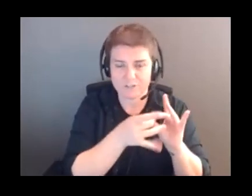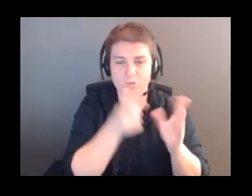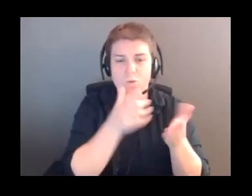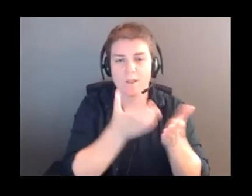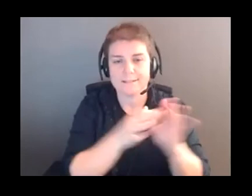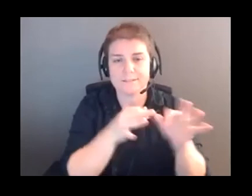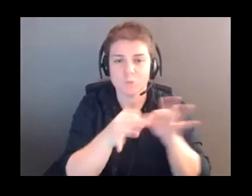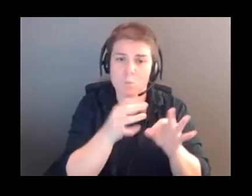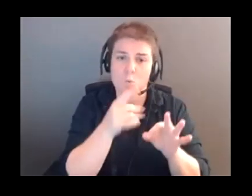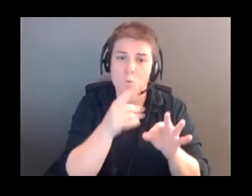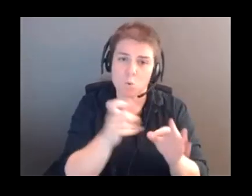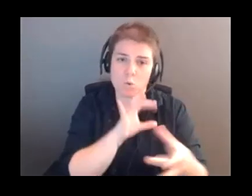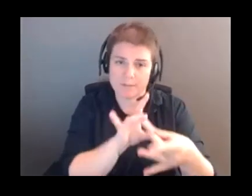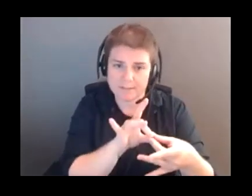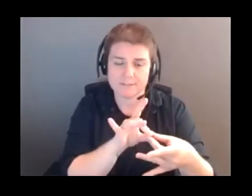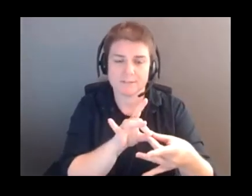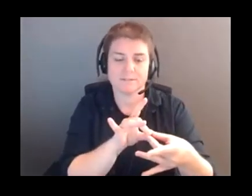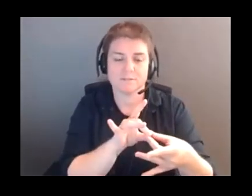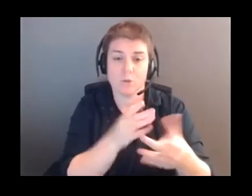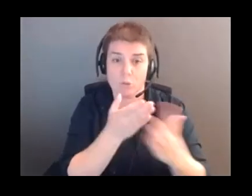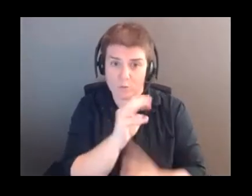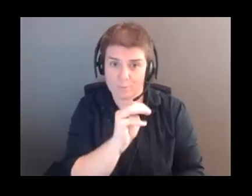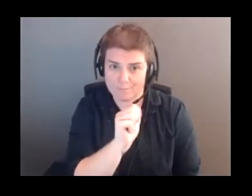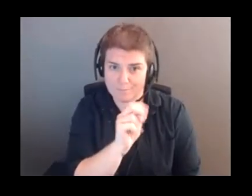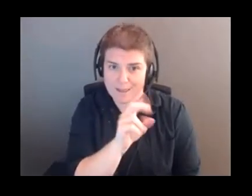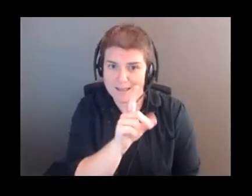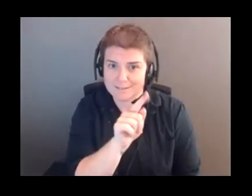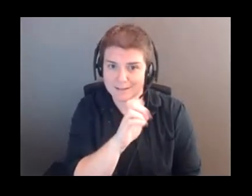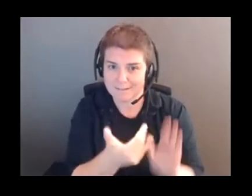with through your organizational mandate. Again, there's that mandate piece. This could